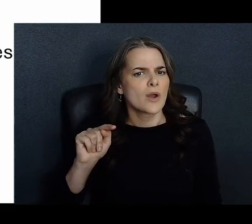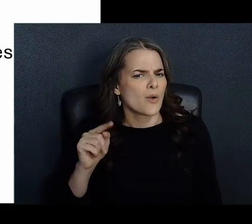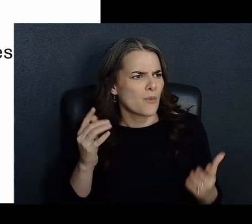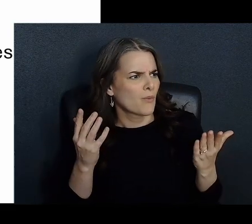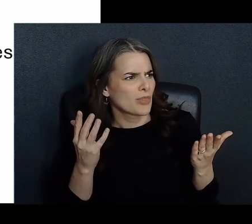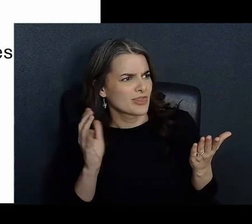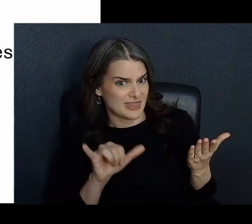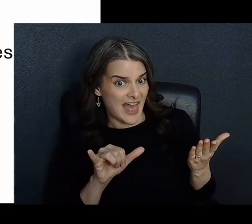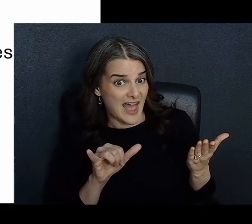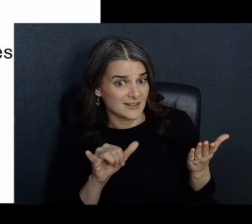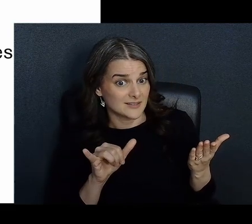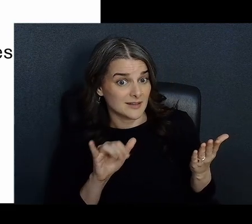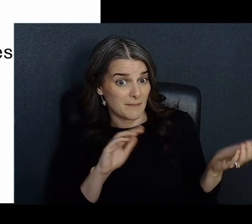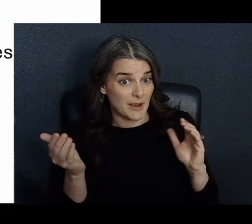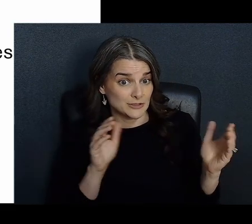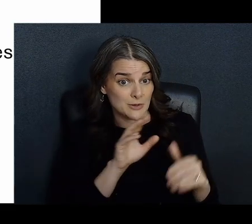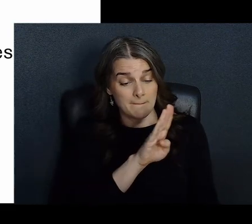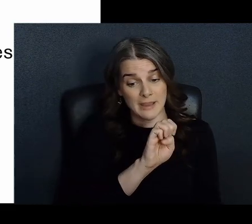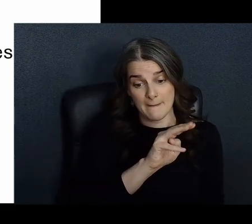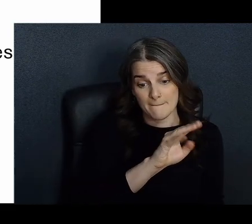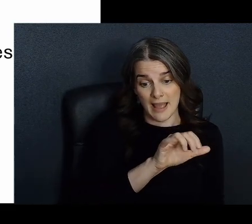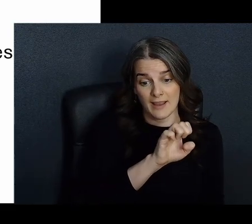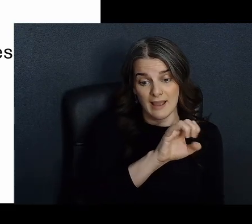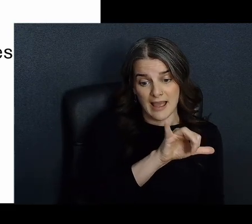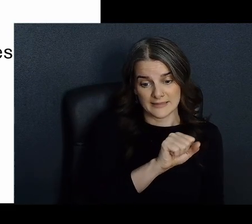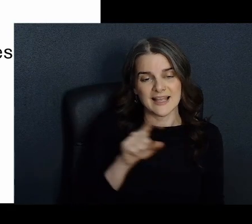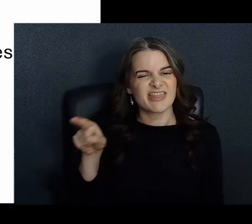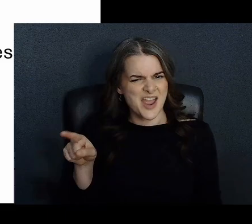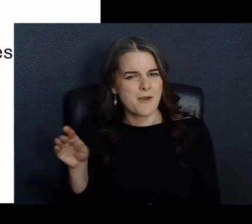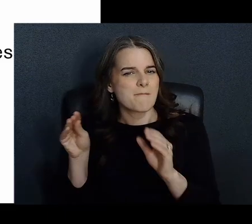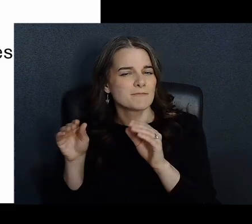is that the IRA agent is a trained person who